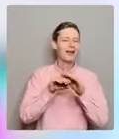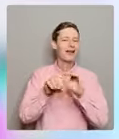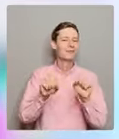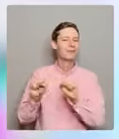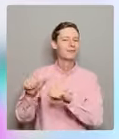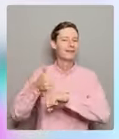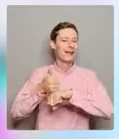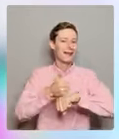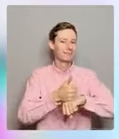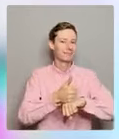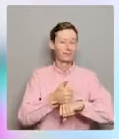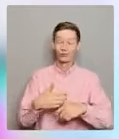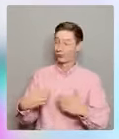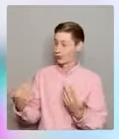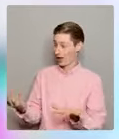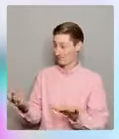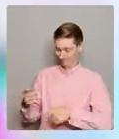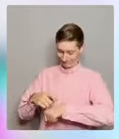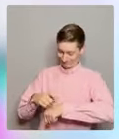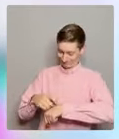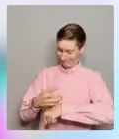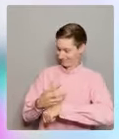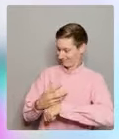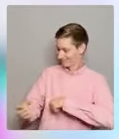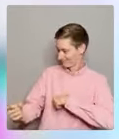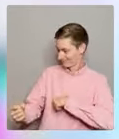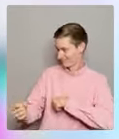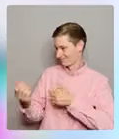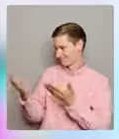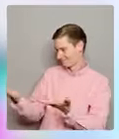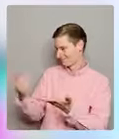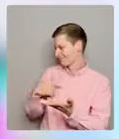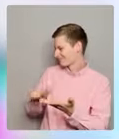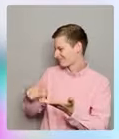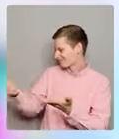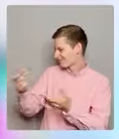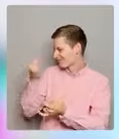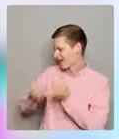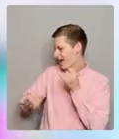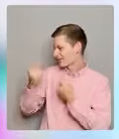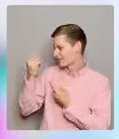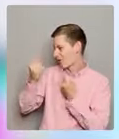your experience with different accessibility settings. Well, we're at the end of our time, Tom. I'll pass it to you for your final thoughts.